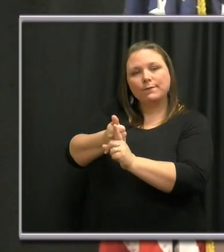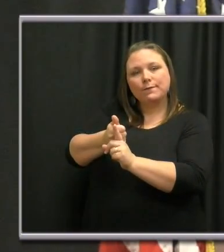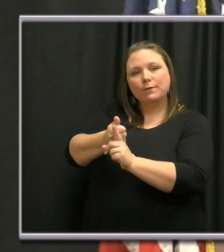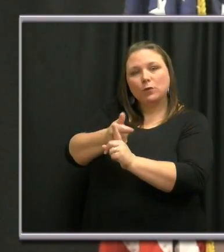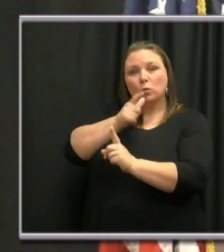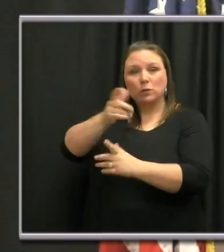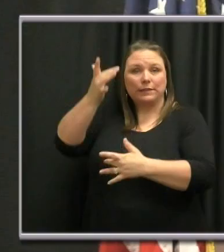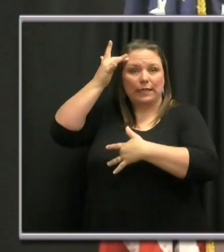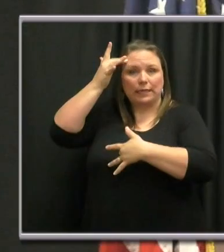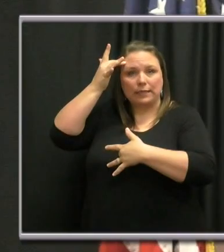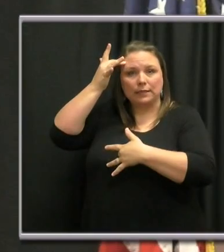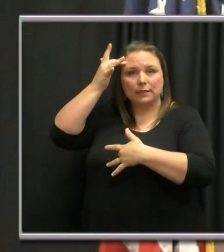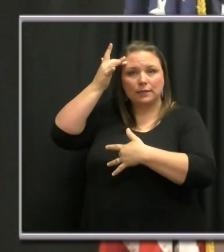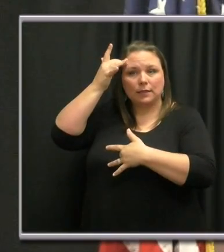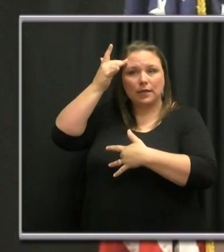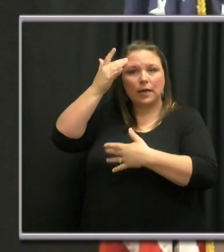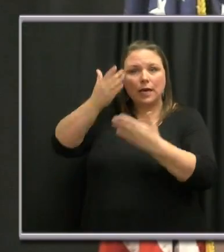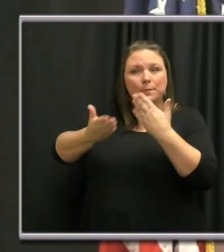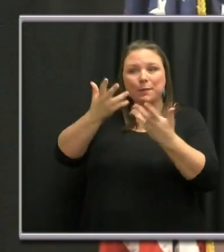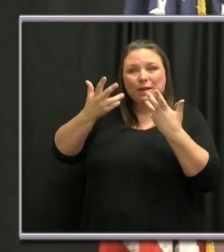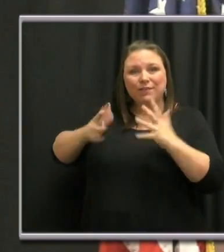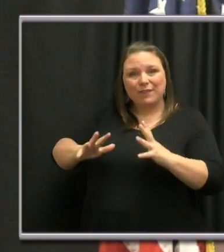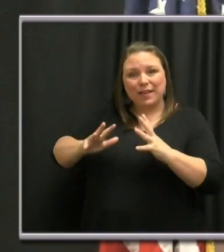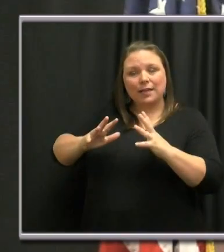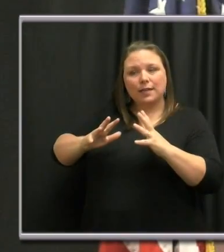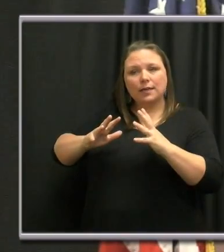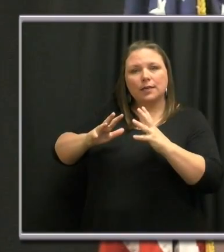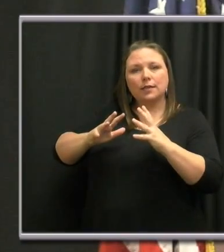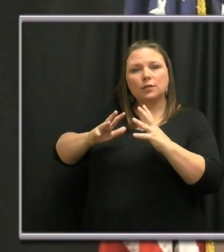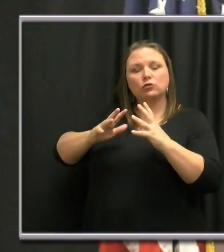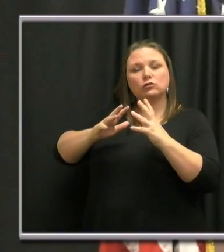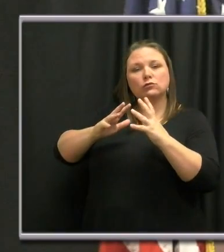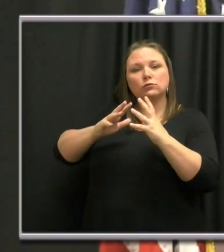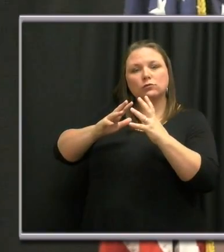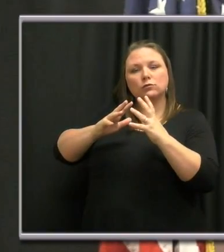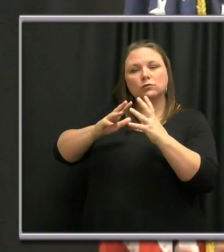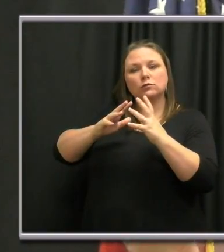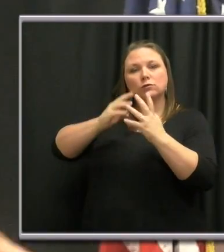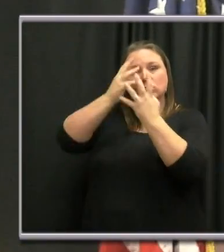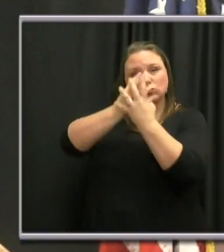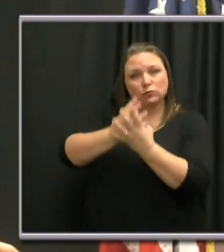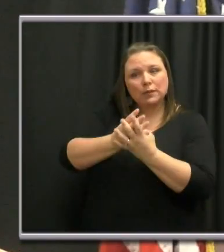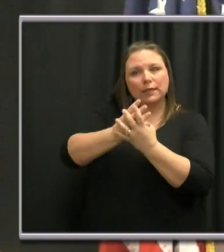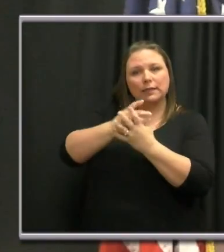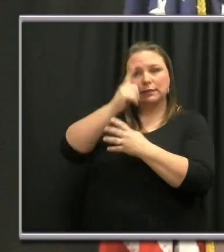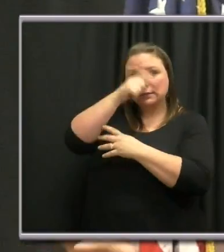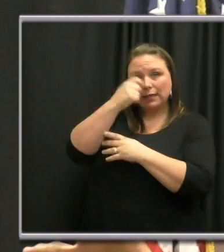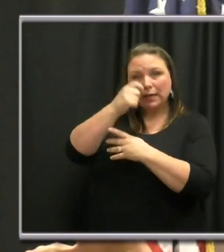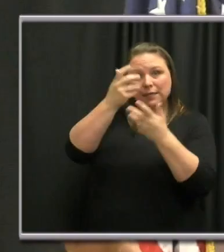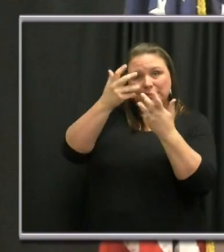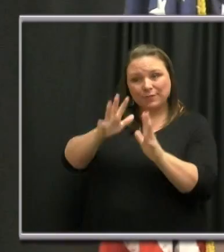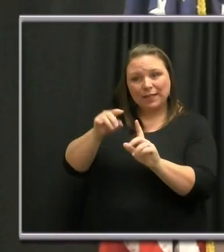WHO ARE- WHO ARE. ILL AND I MAYBE HAVE BEEN TESTED BUT